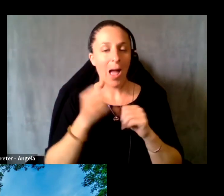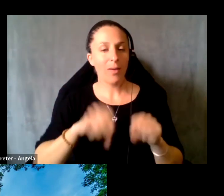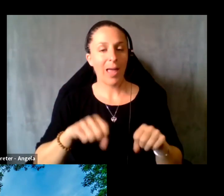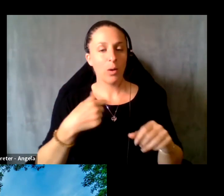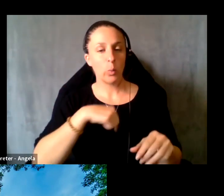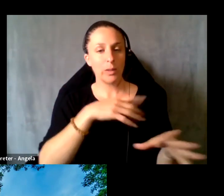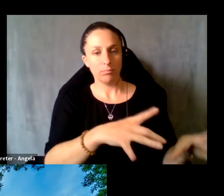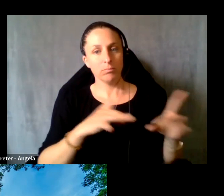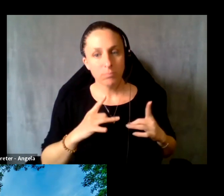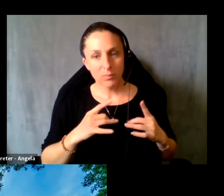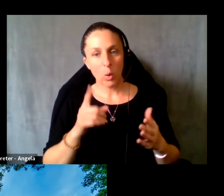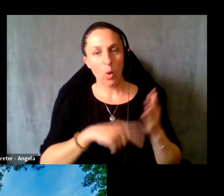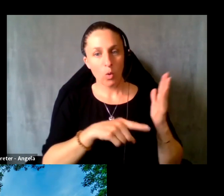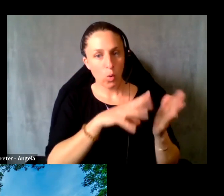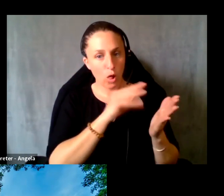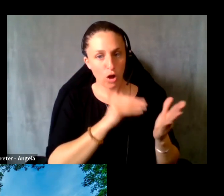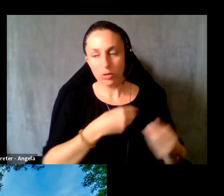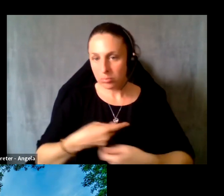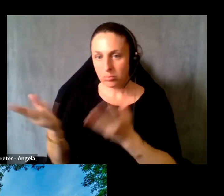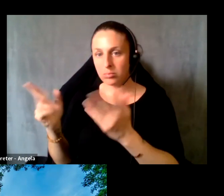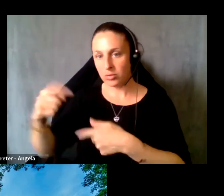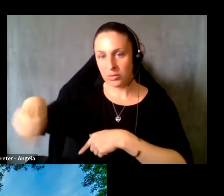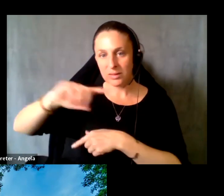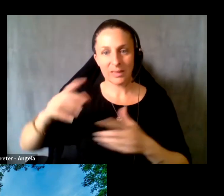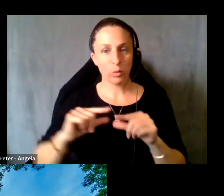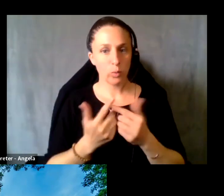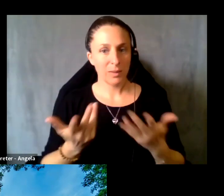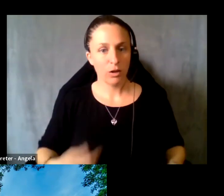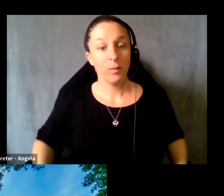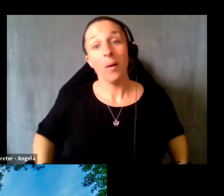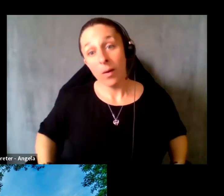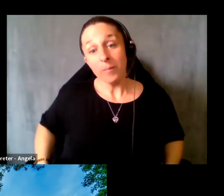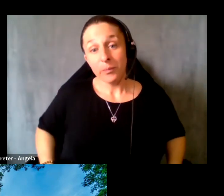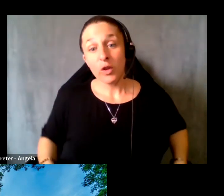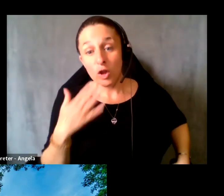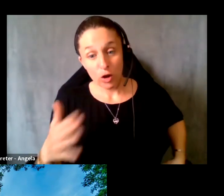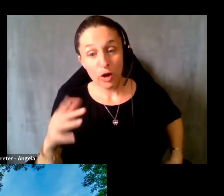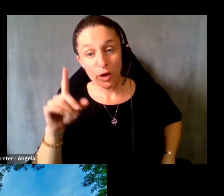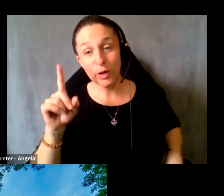bring it to the larger group here? You know, that's a good question, Cole, and we're still